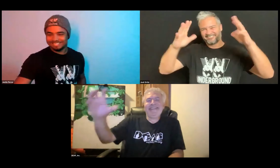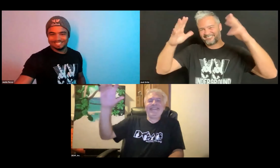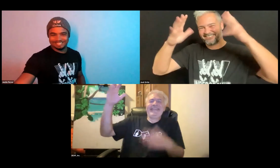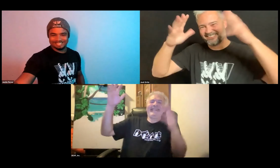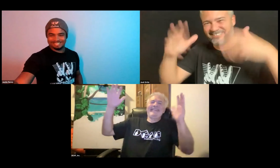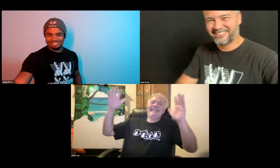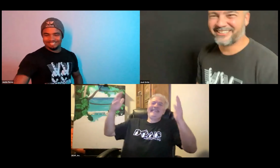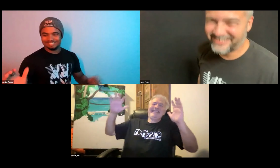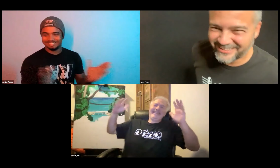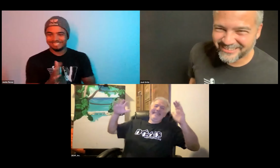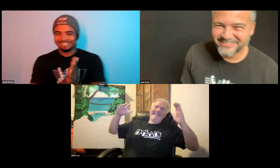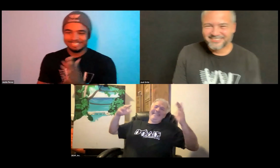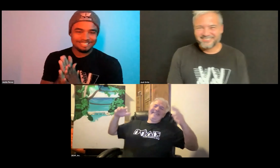All right, all right!